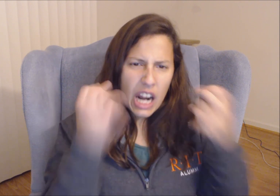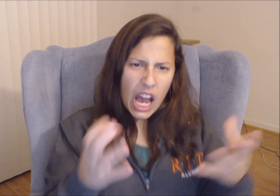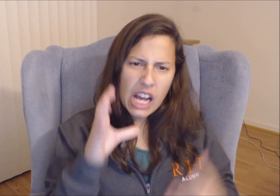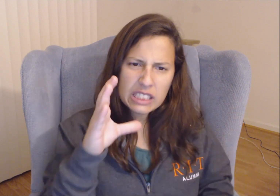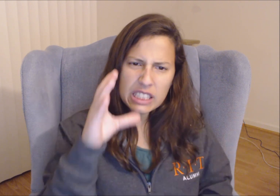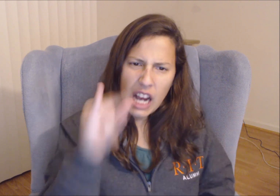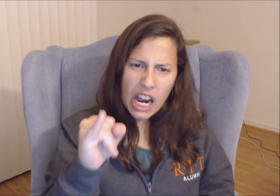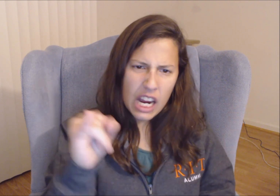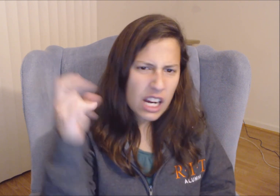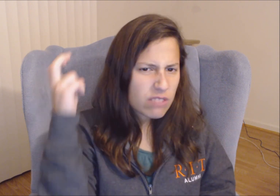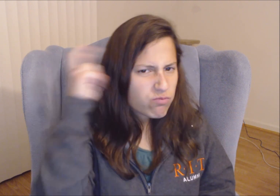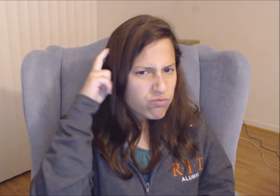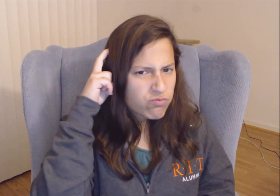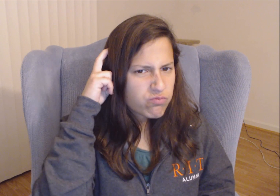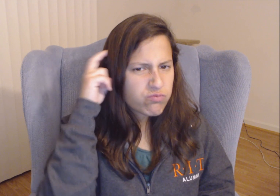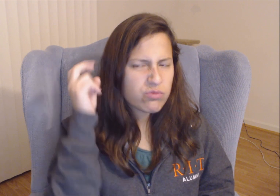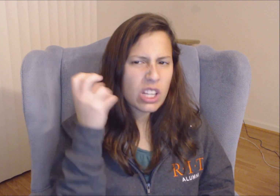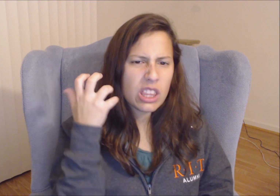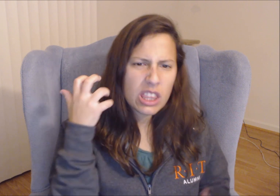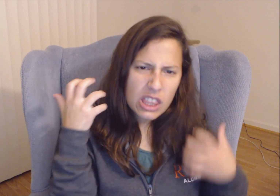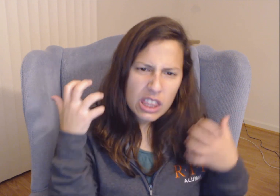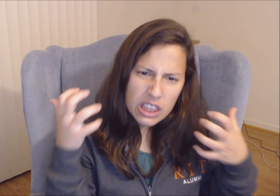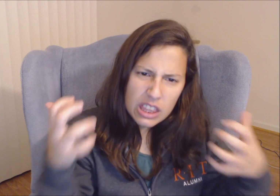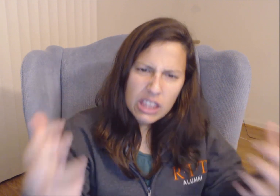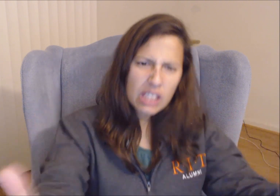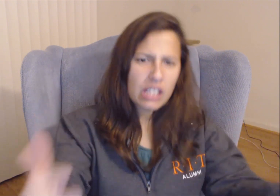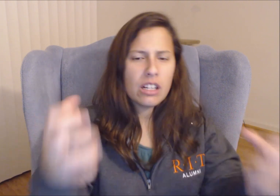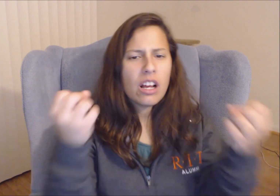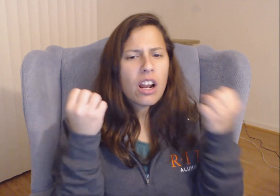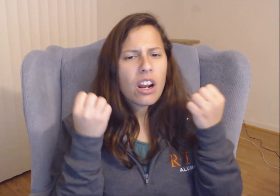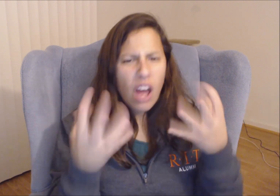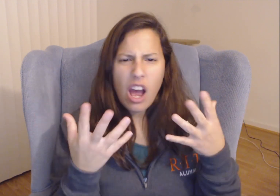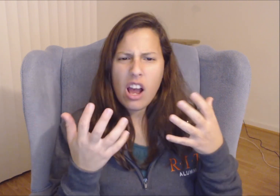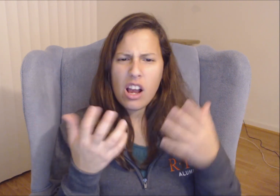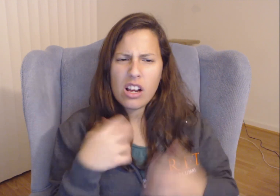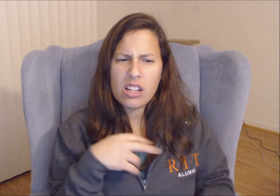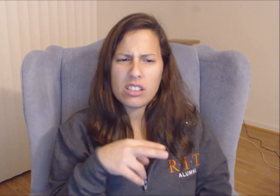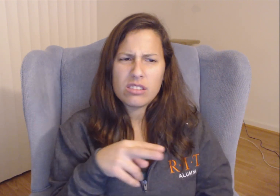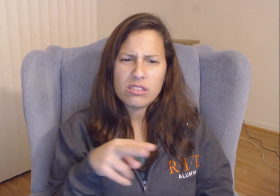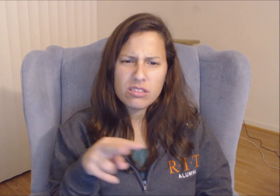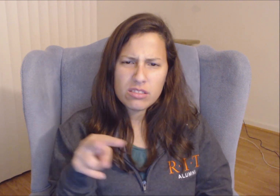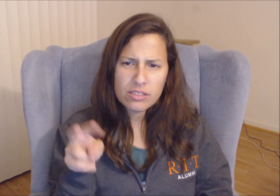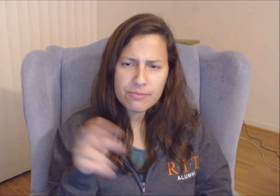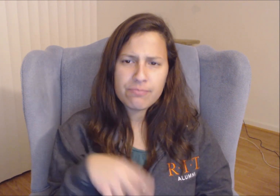LOTS of Cochlear Implants students I looked around.